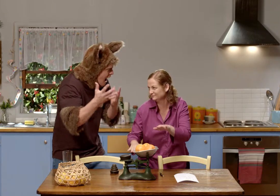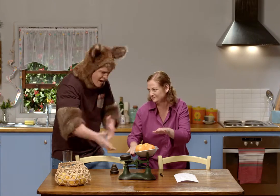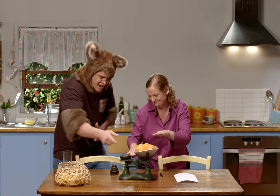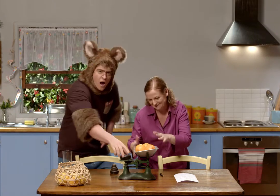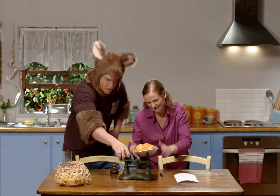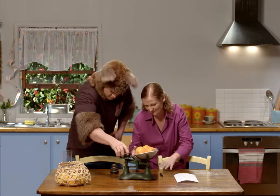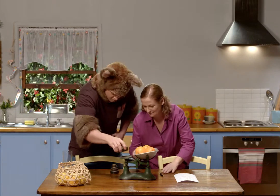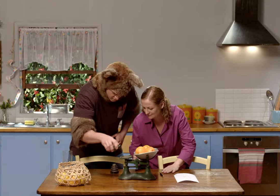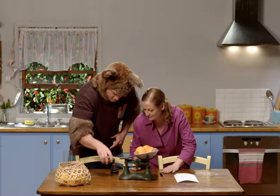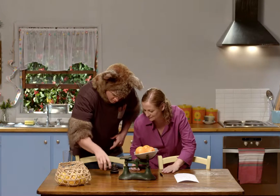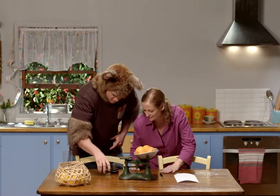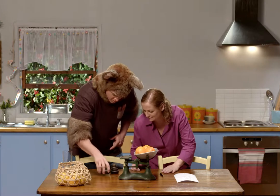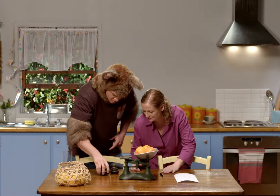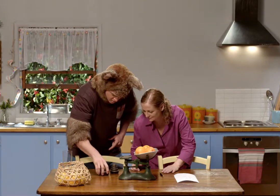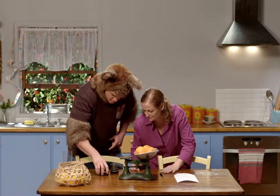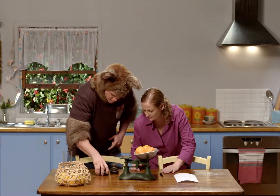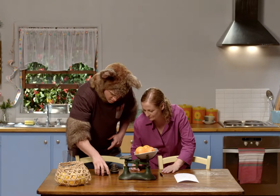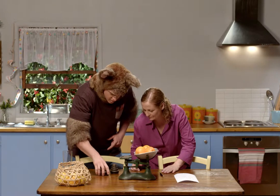Too heavy. It's heavy.